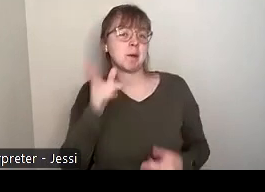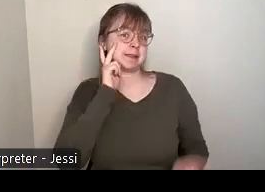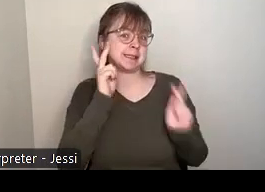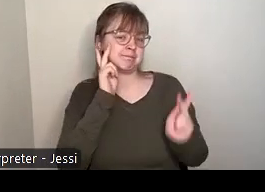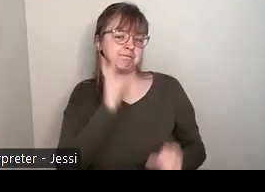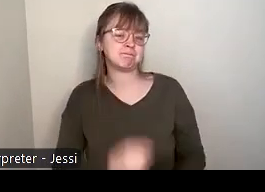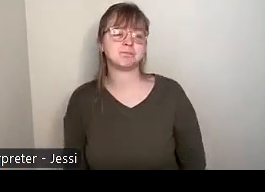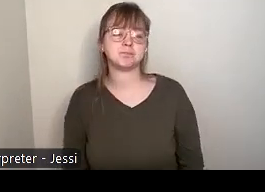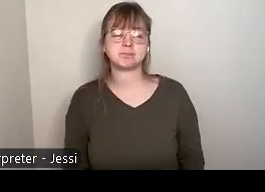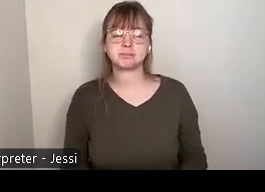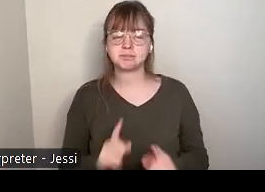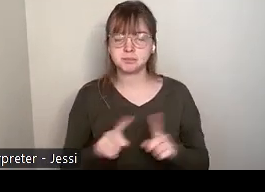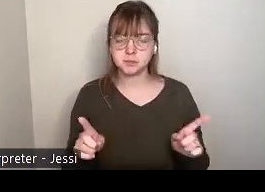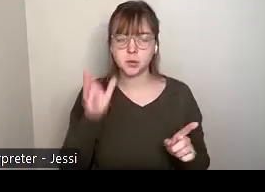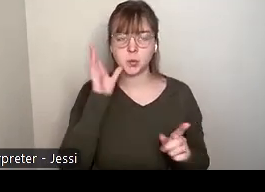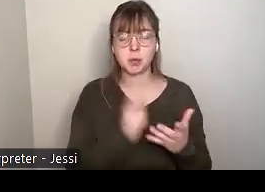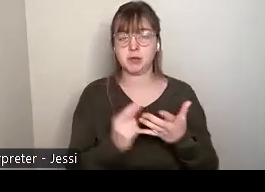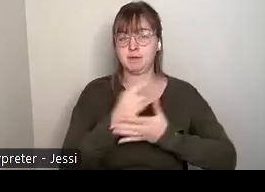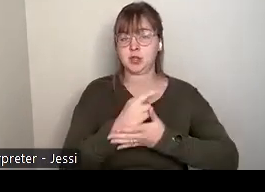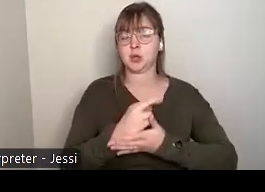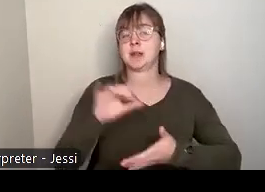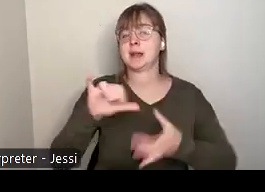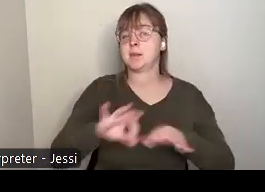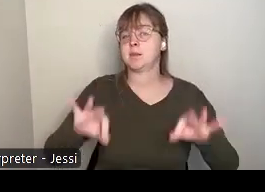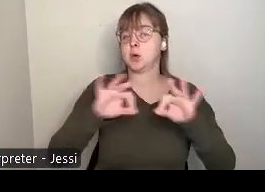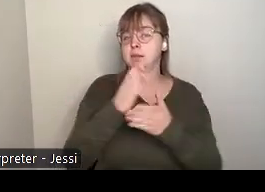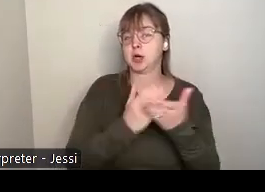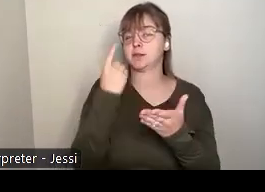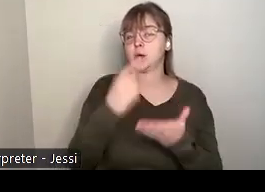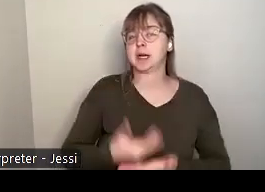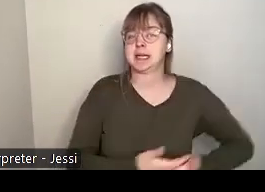but we'll uh review some of those and then we're also going to look very briefly at the diversity